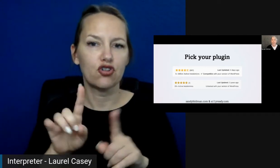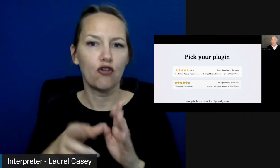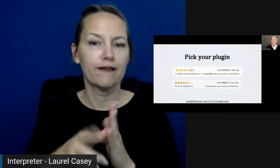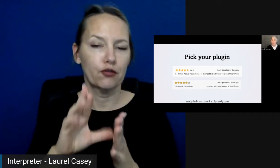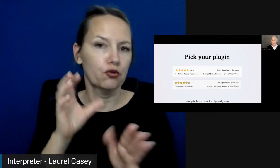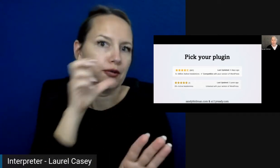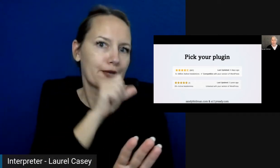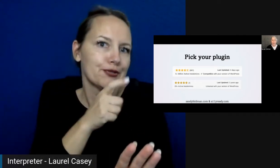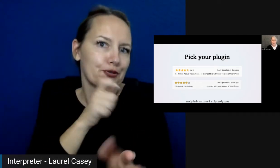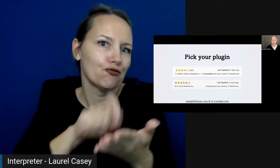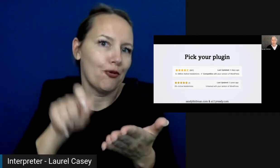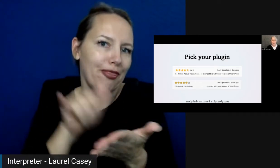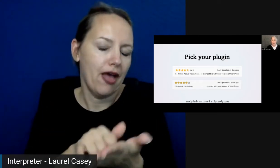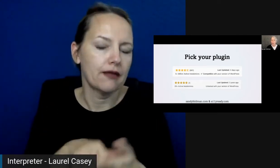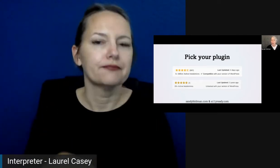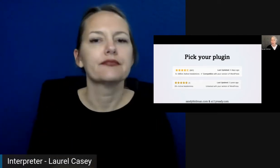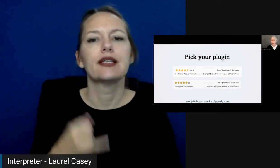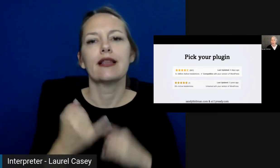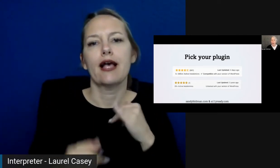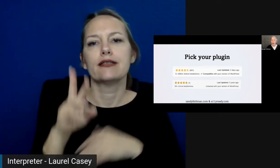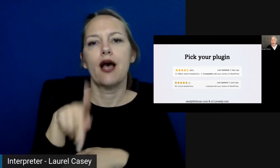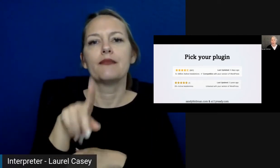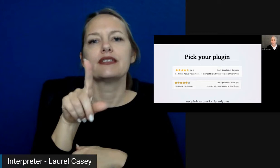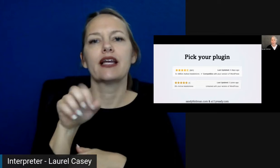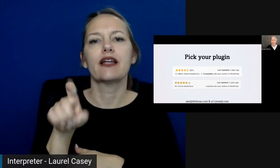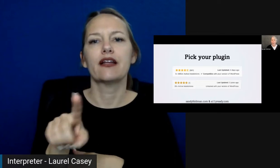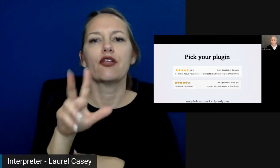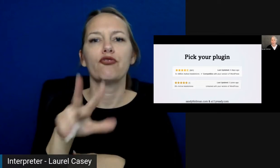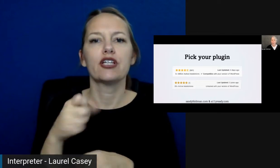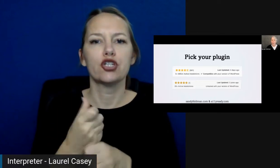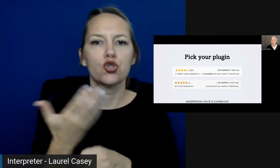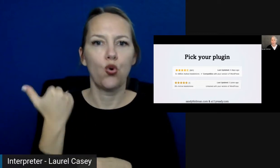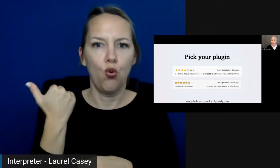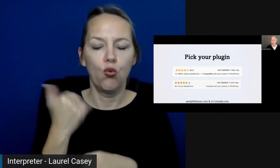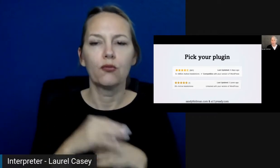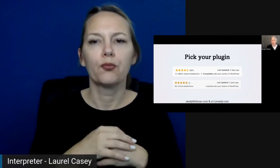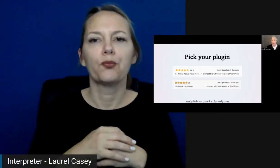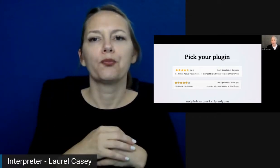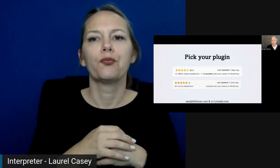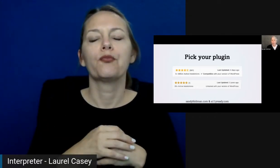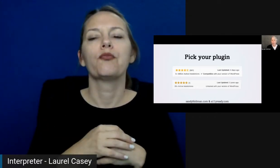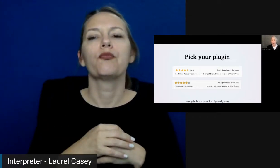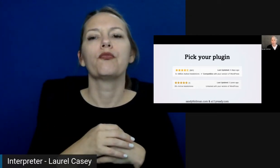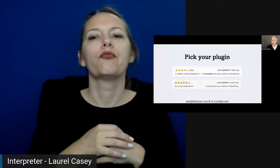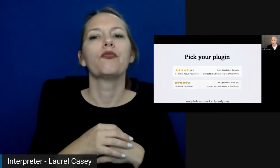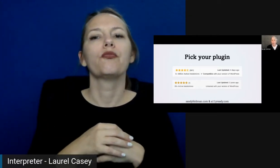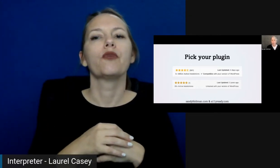Last update three years ago and untested with a version of WordPress.